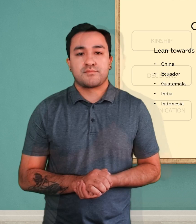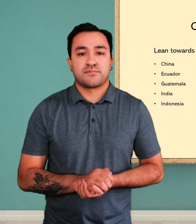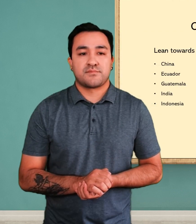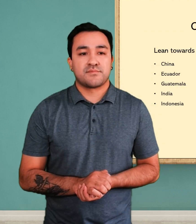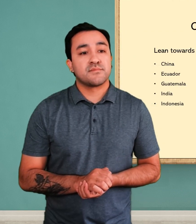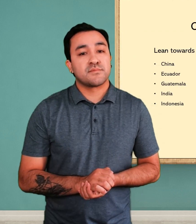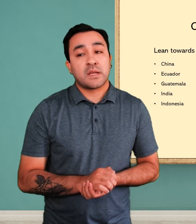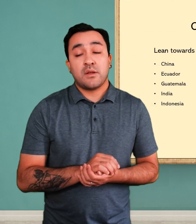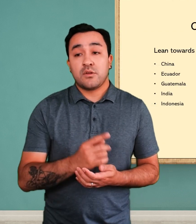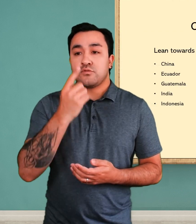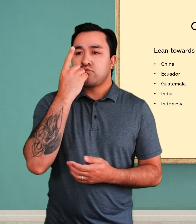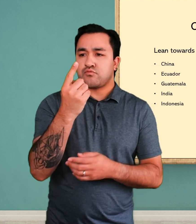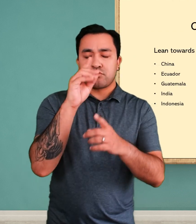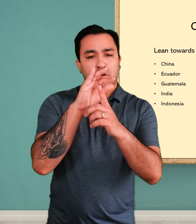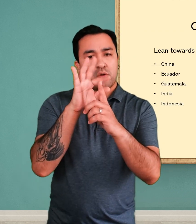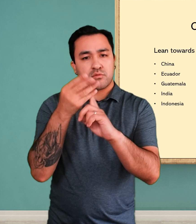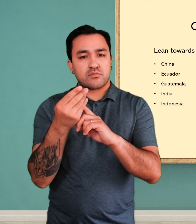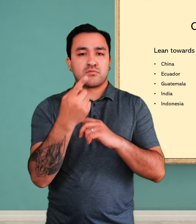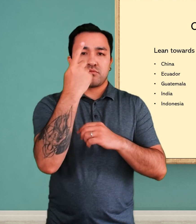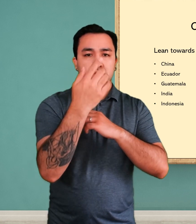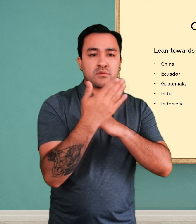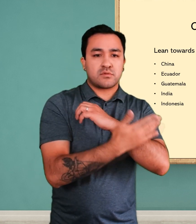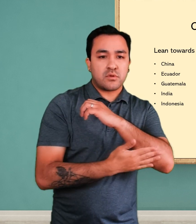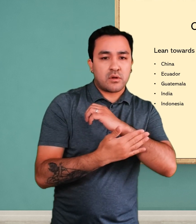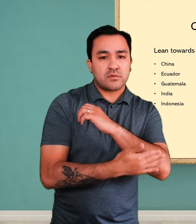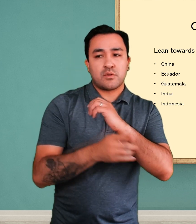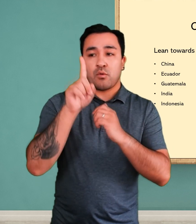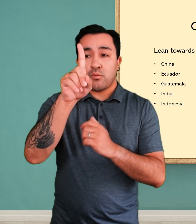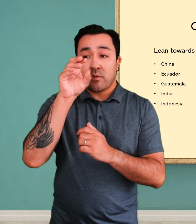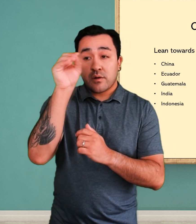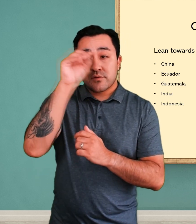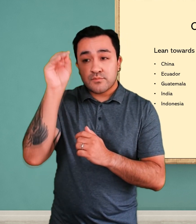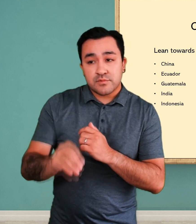There is no one culture or country that is collectivist or individualistic.